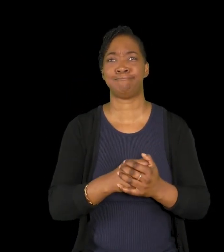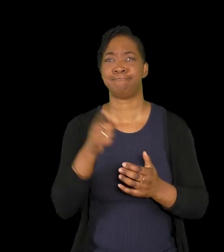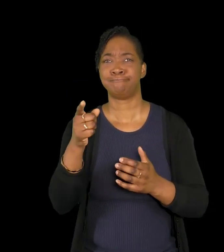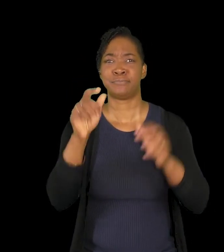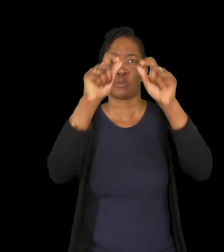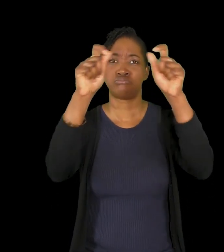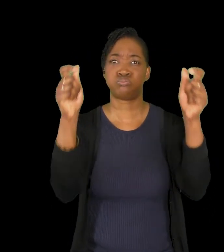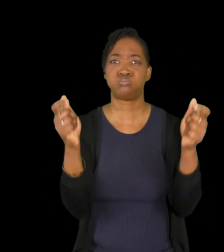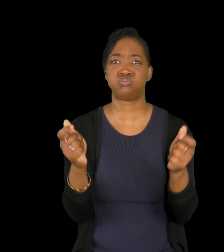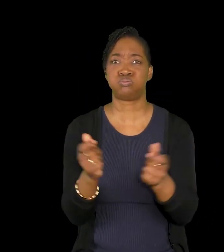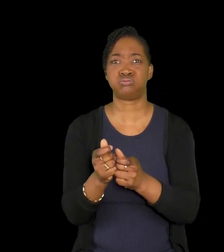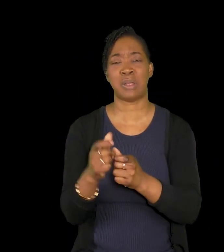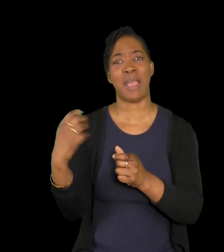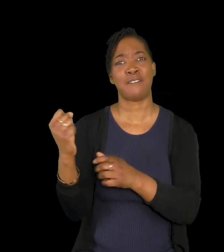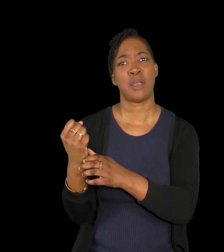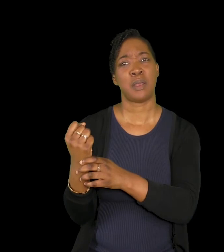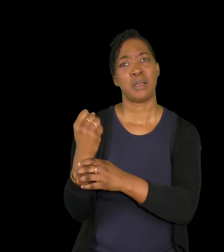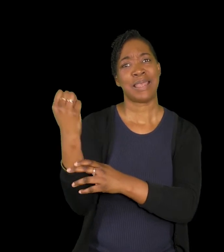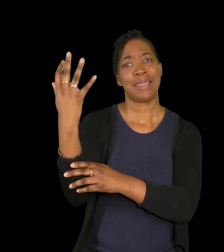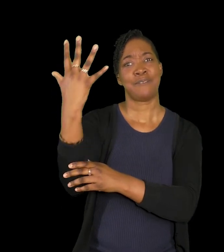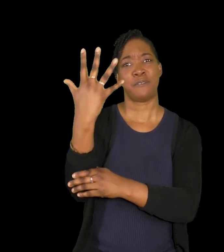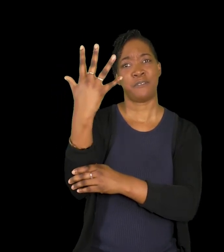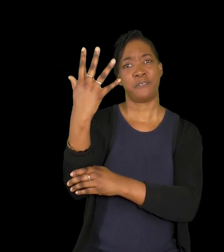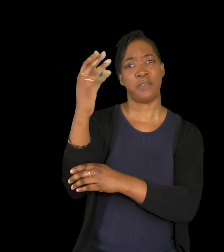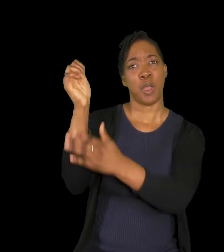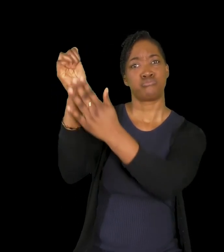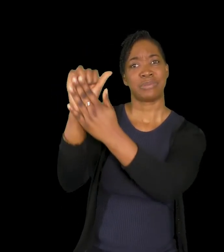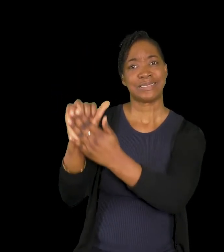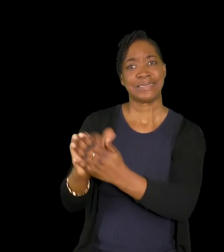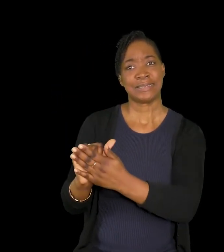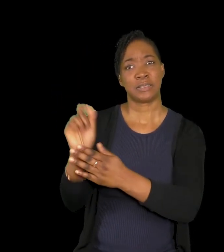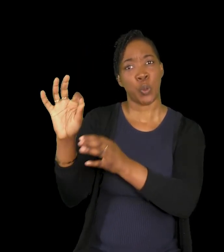a monstera and palm tree printed fabric. Embroidered onto it